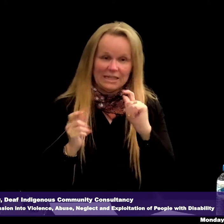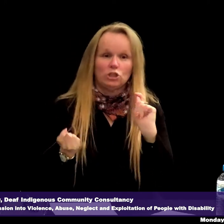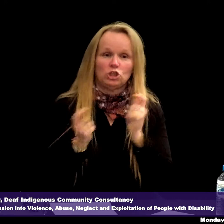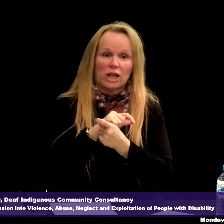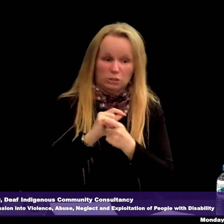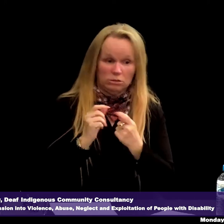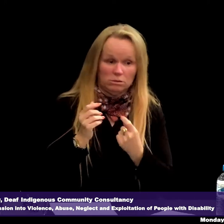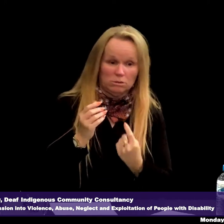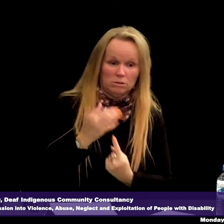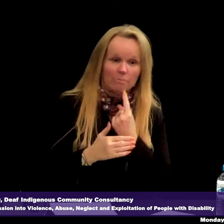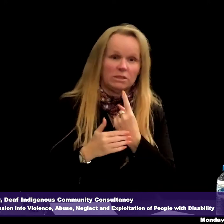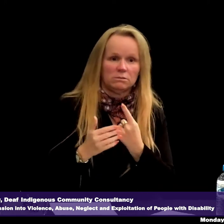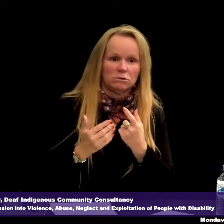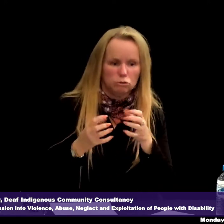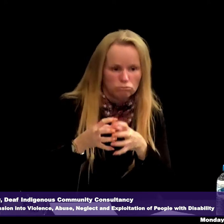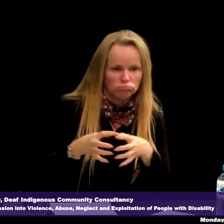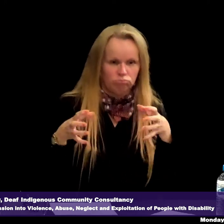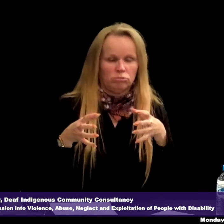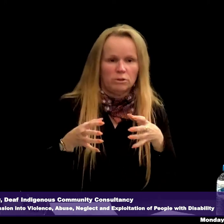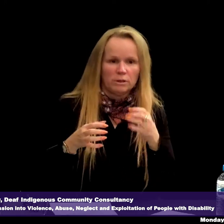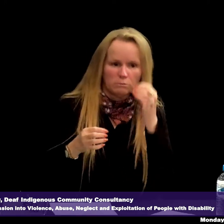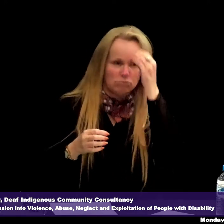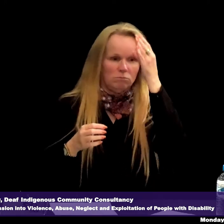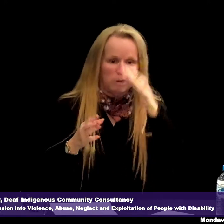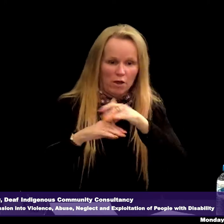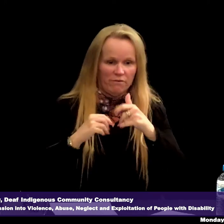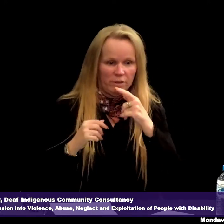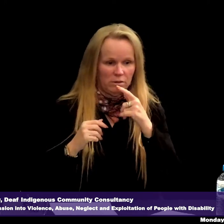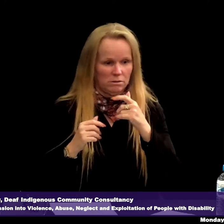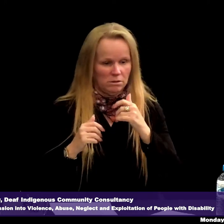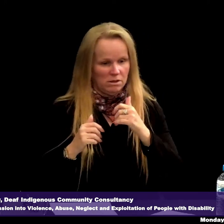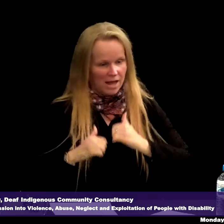your findings, I think that what I would like to see is we've got a bigger pool of